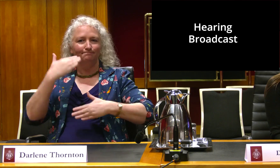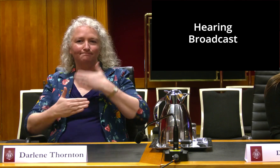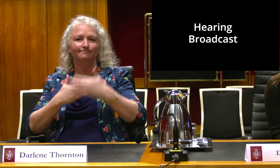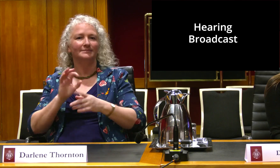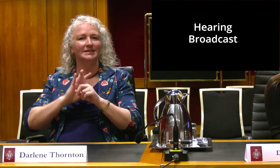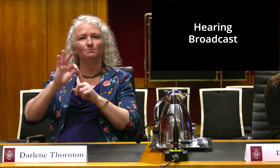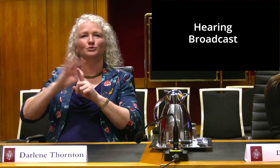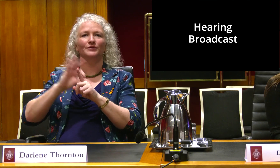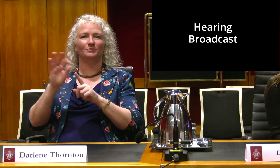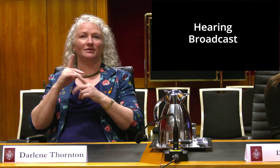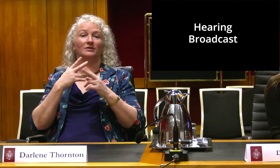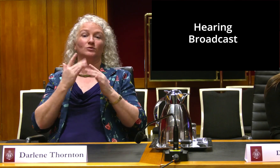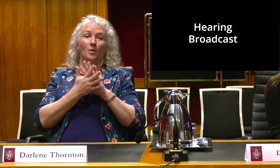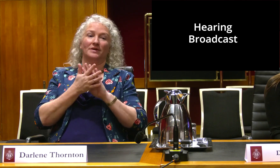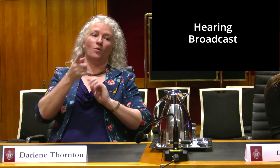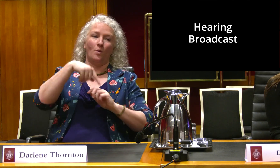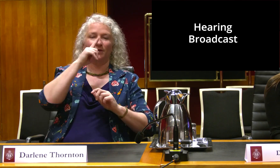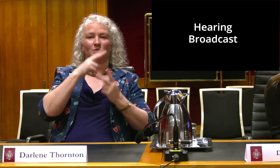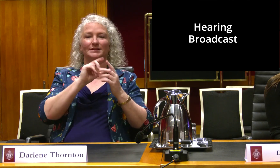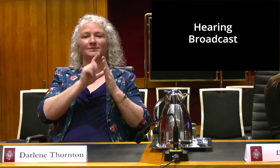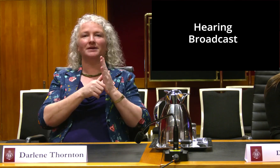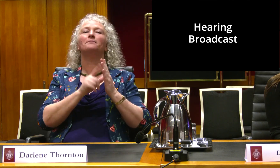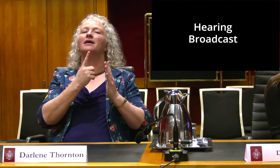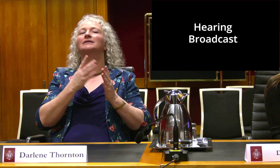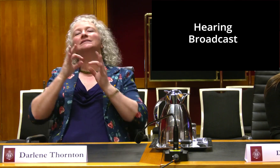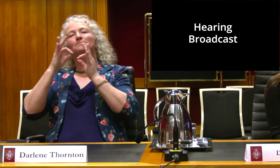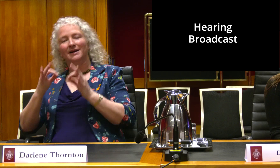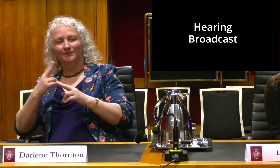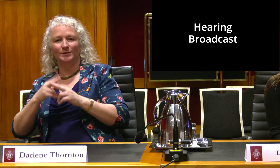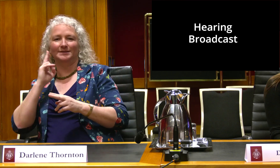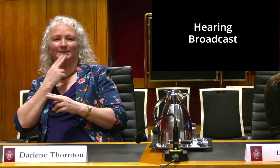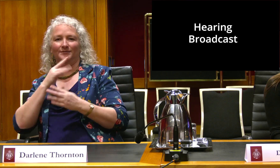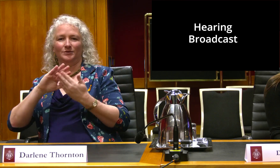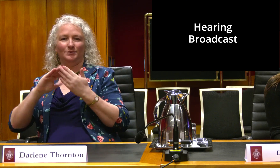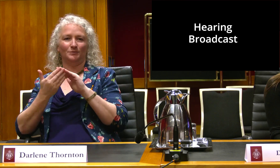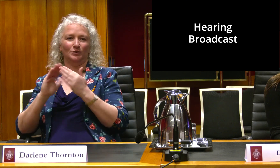and I think that this is a good opportunity to start making steps towards improvements in that space,